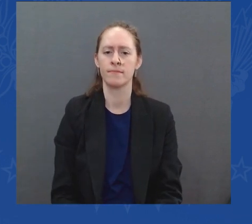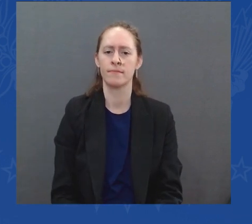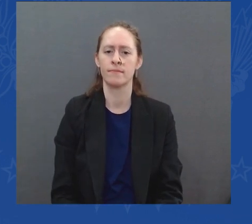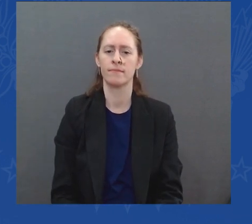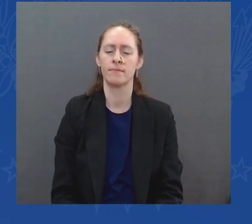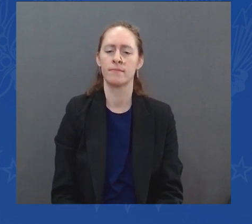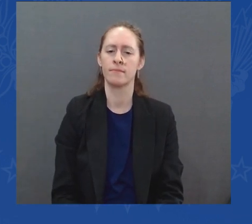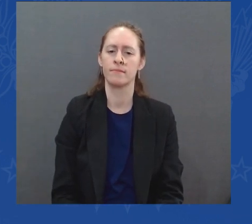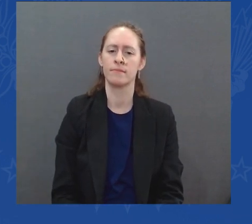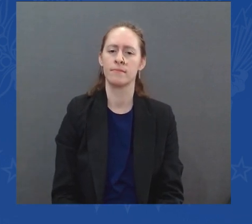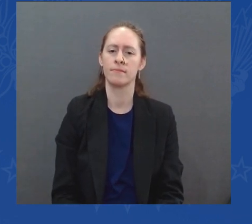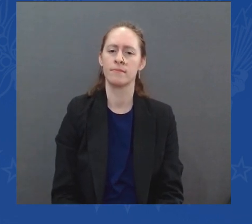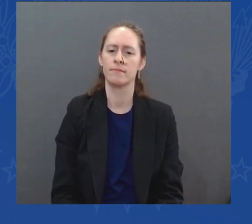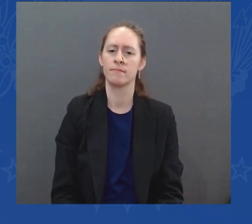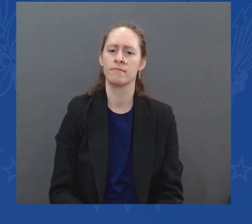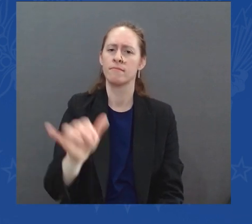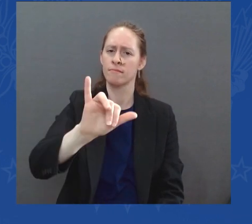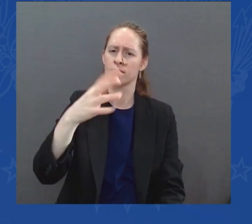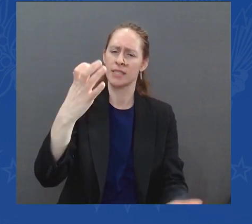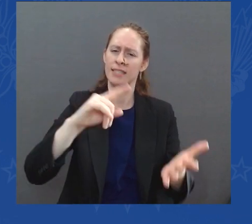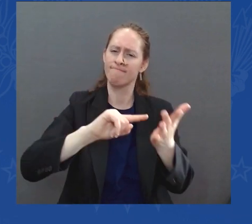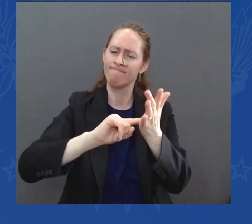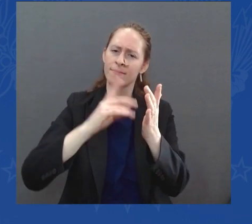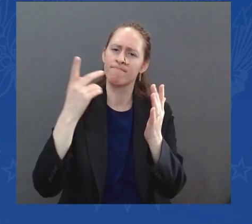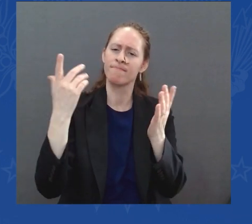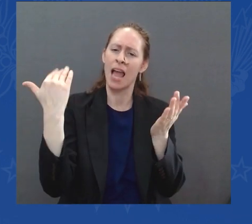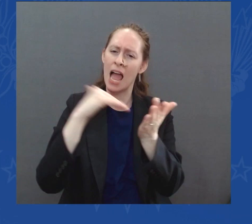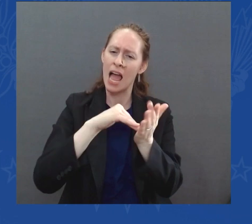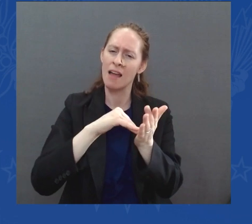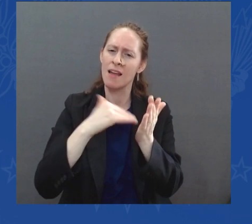as well to continuing to fight for freedom,